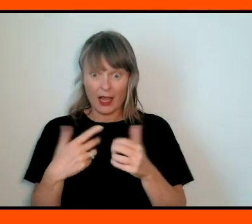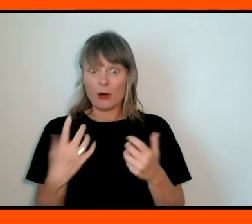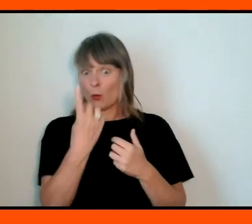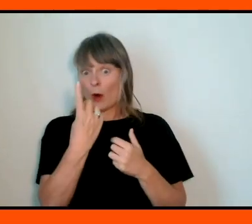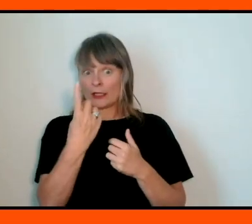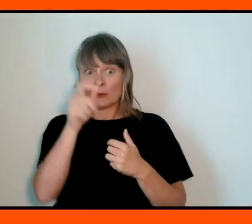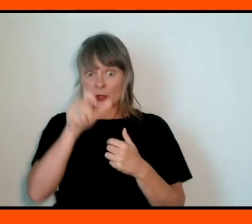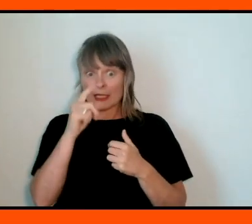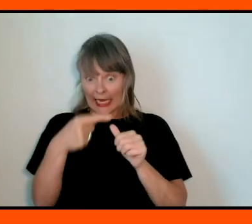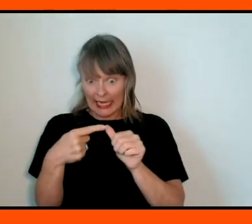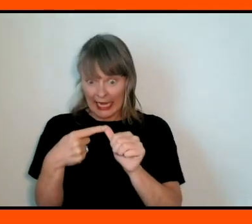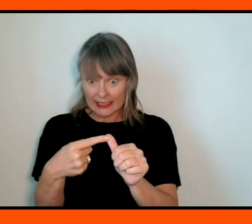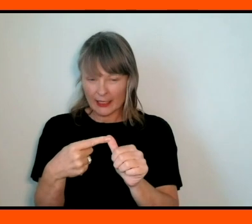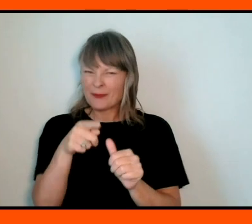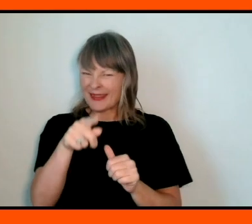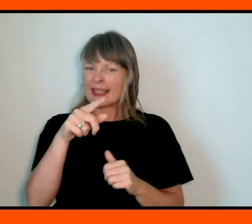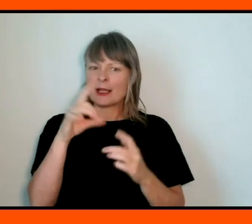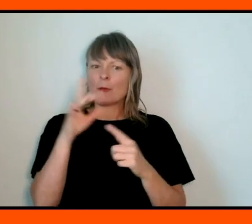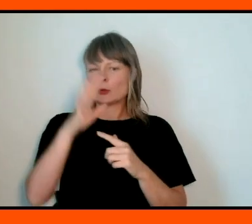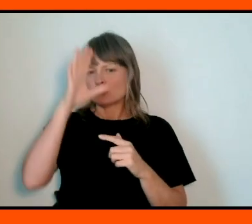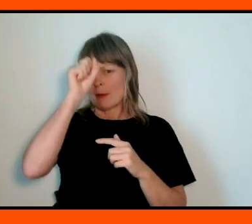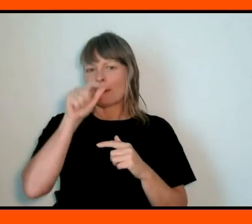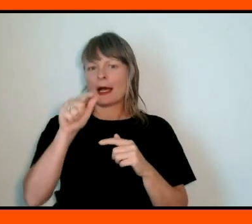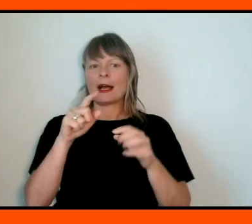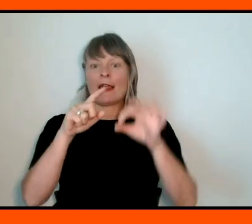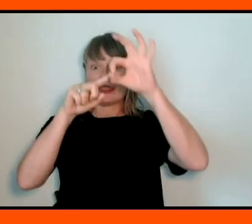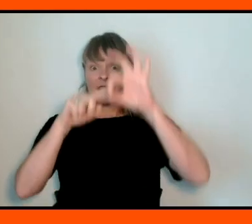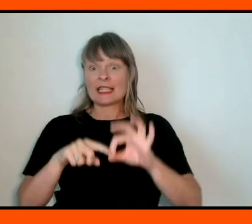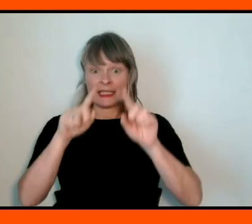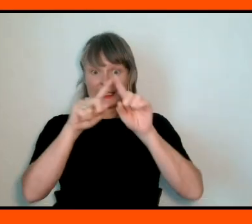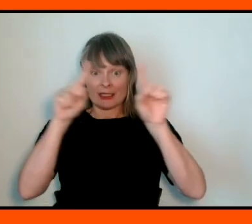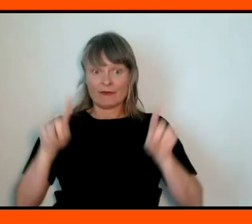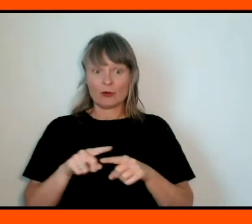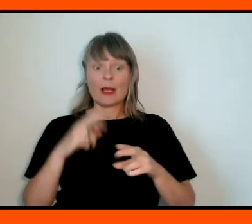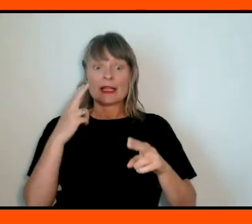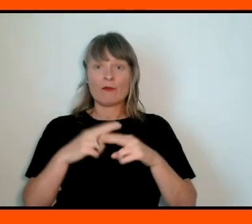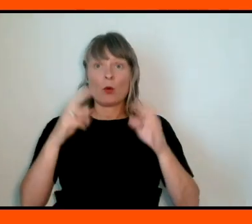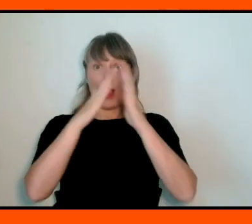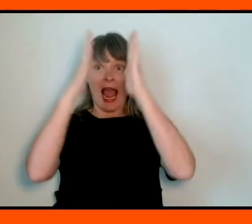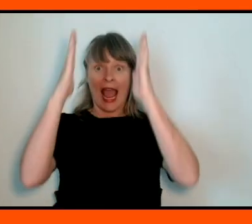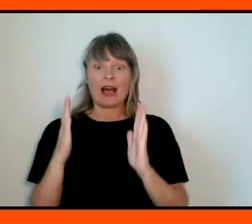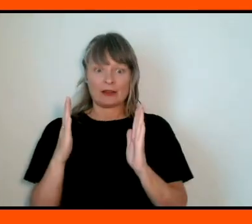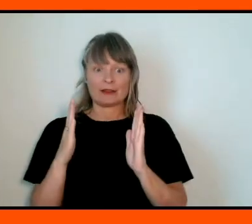We need to remember that the Census is a household form. We need to have questions that are easy for every household